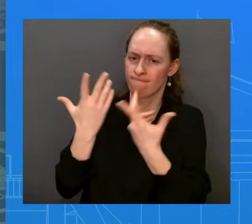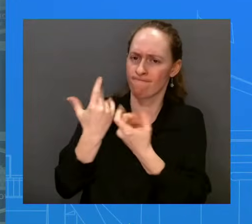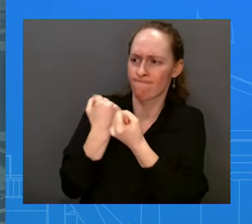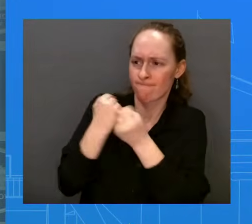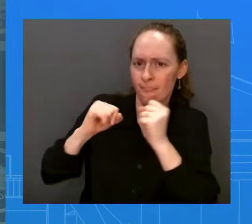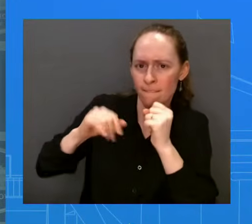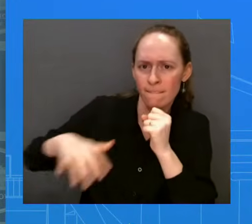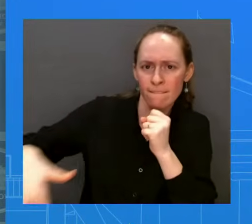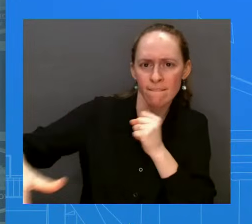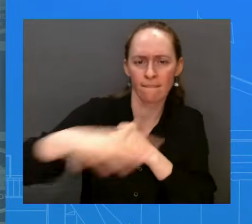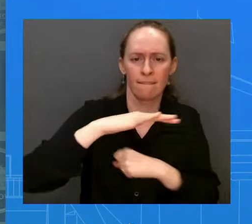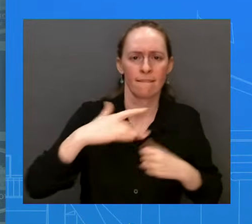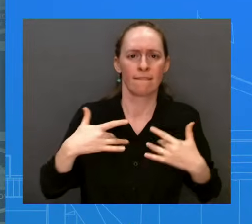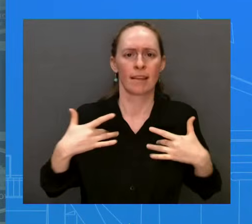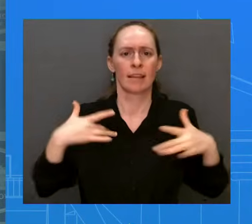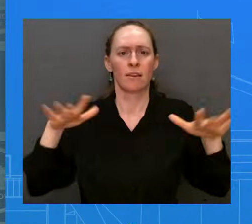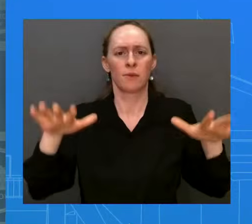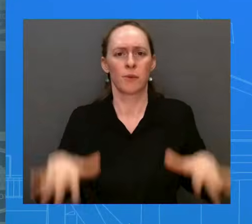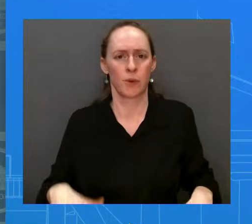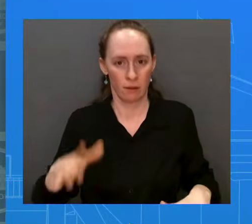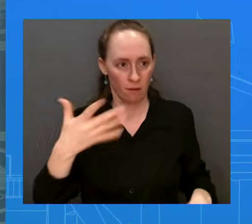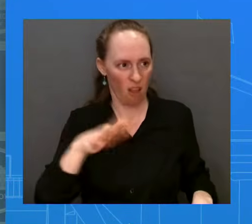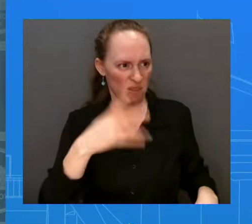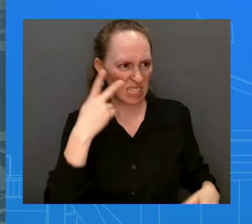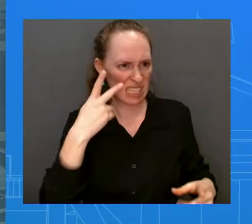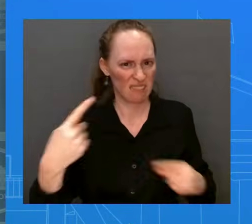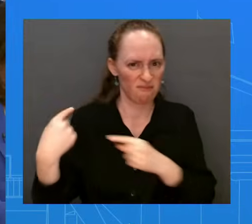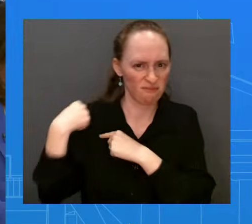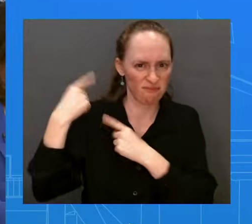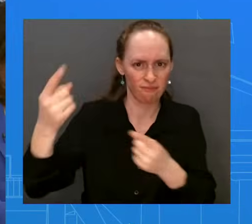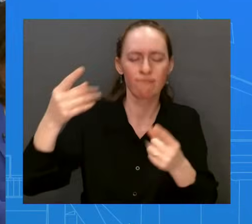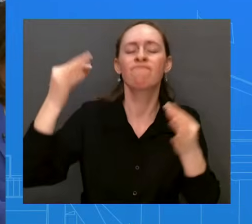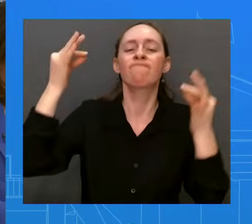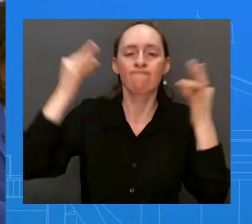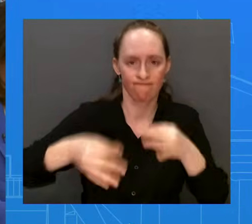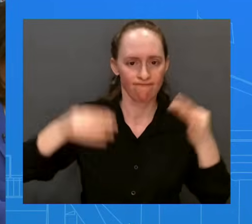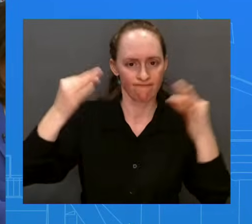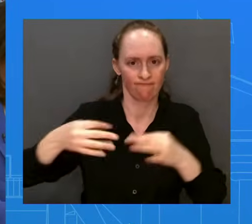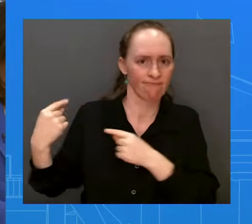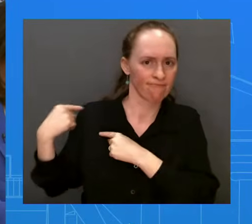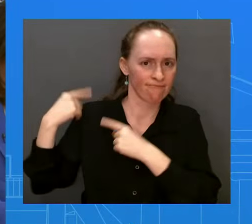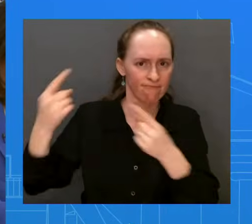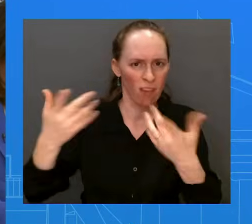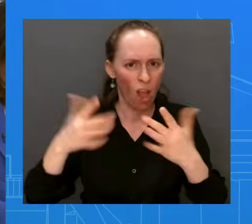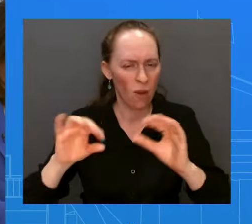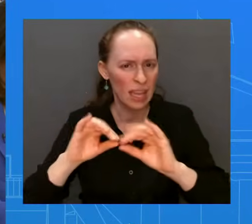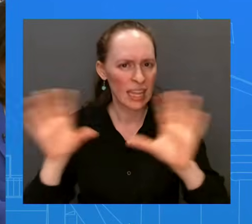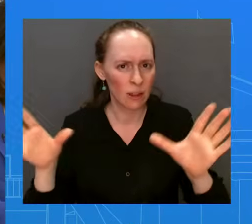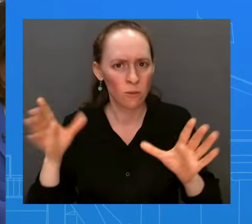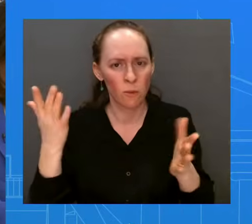just the last week to 10 days to evidence that. The Press: But it feels like he's plugging holes, like these are vulnerabilities